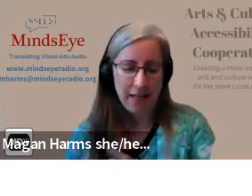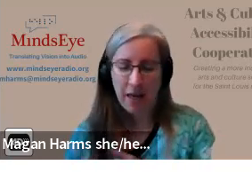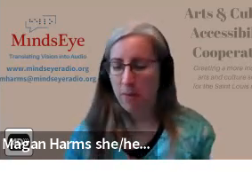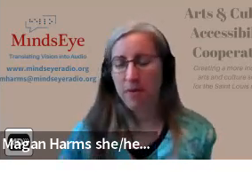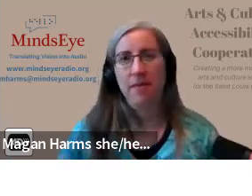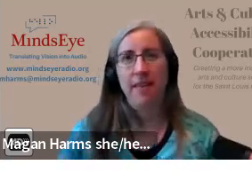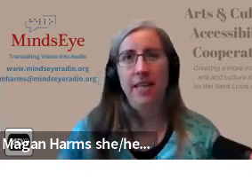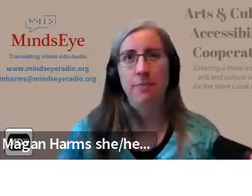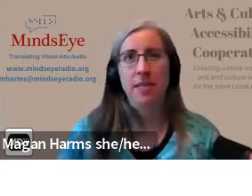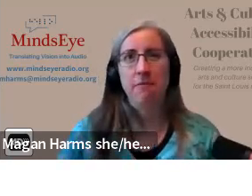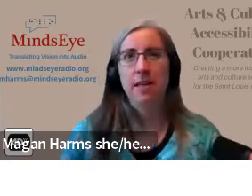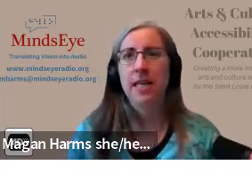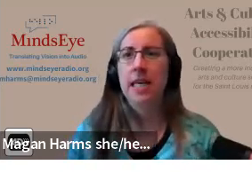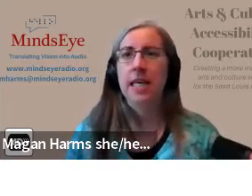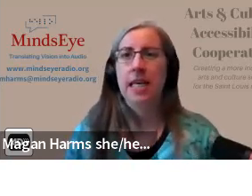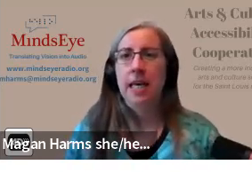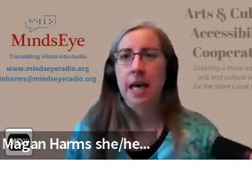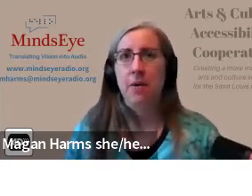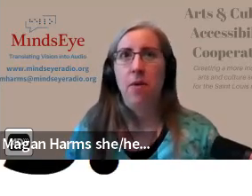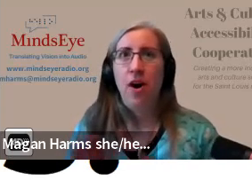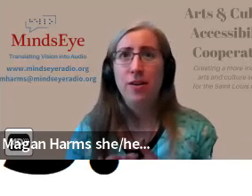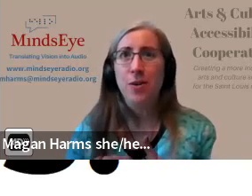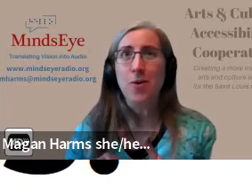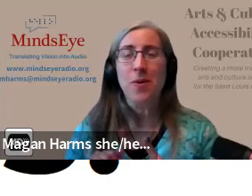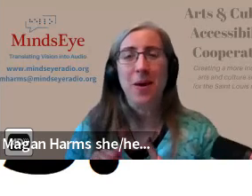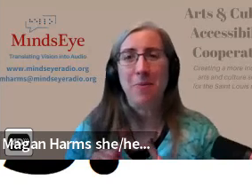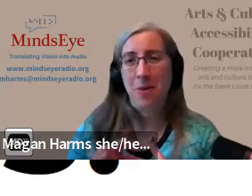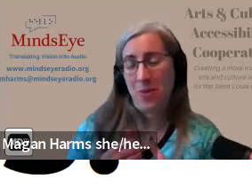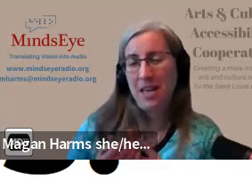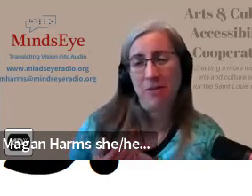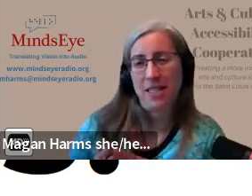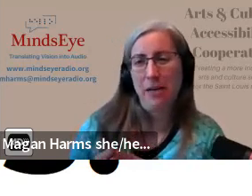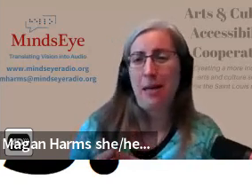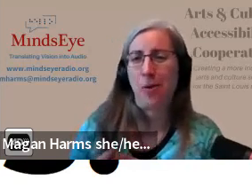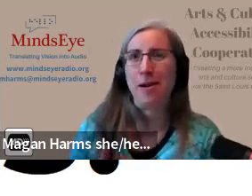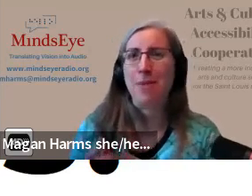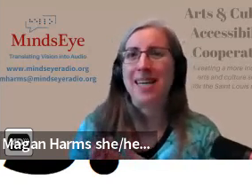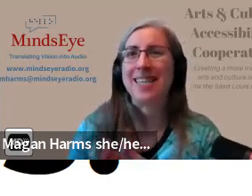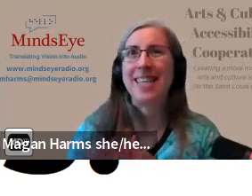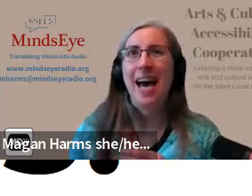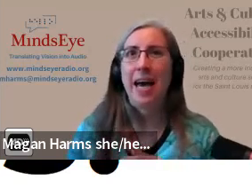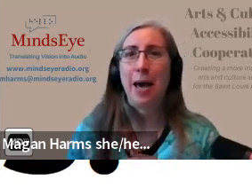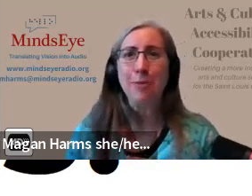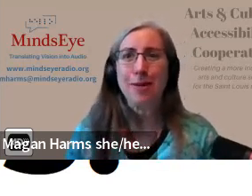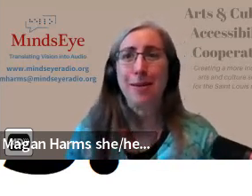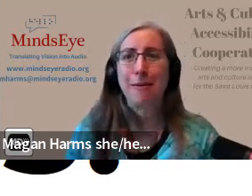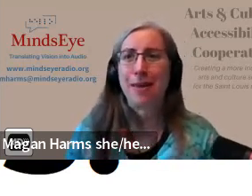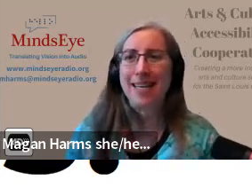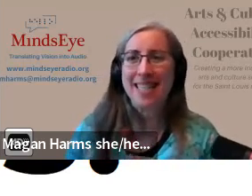ing about that specifically. Also, thanks for the segue, Lauren. I'm doing a lot of things